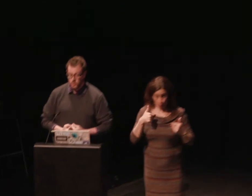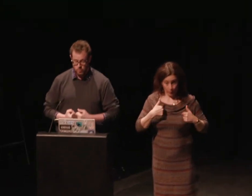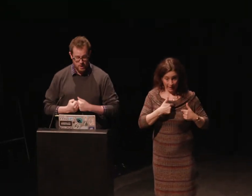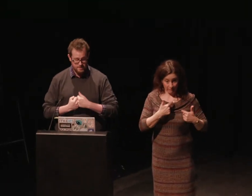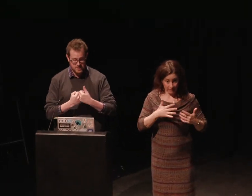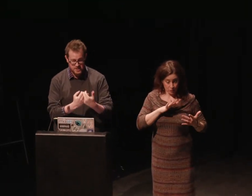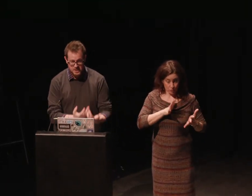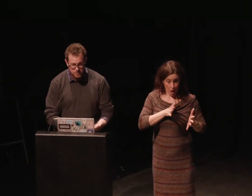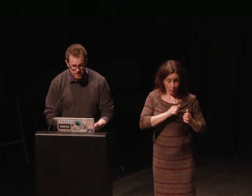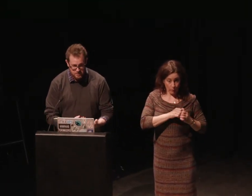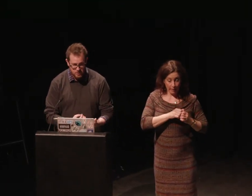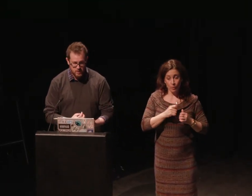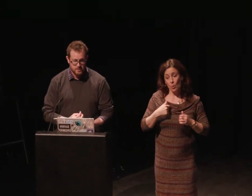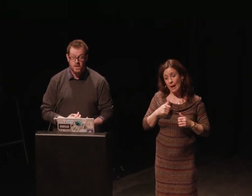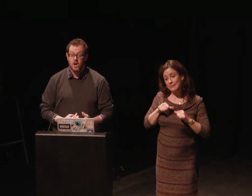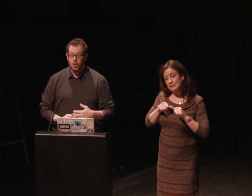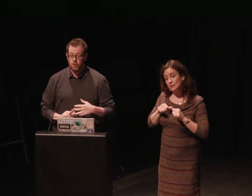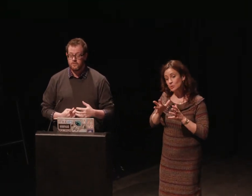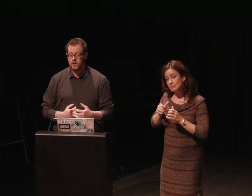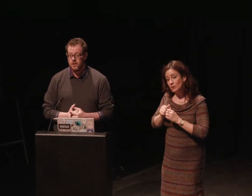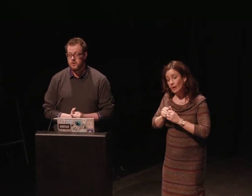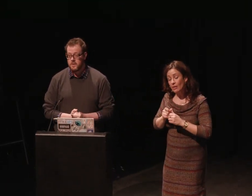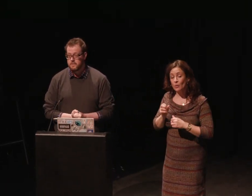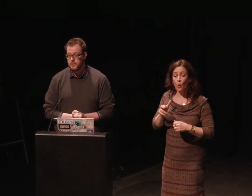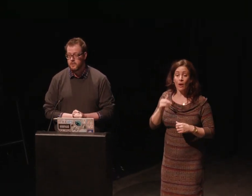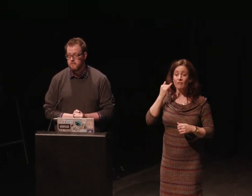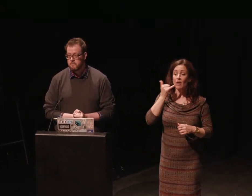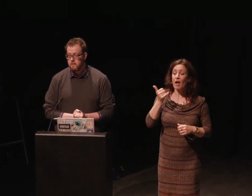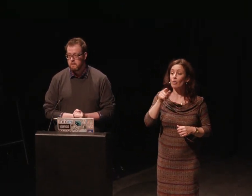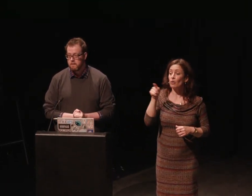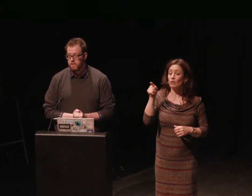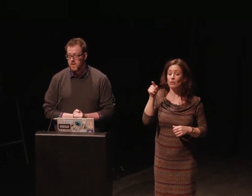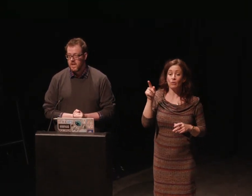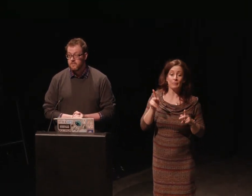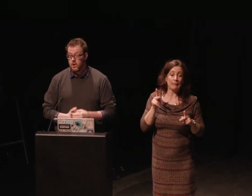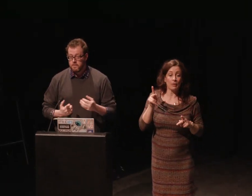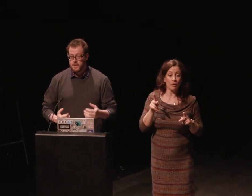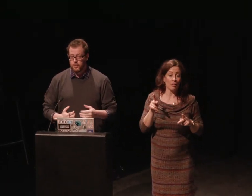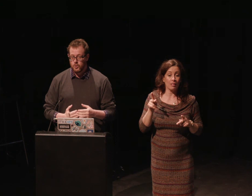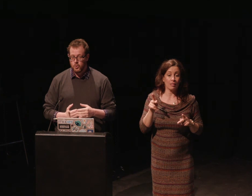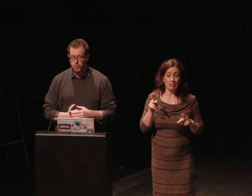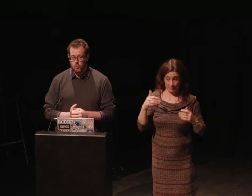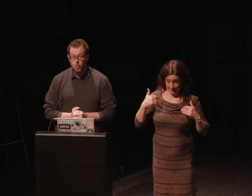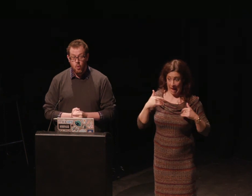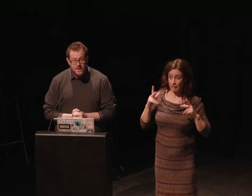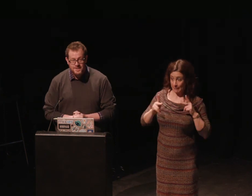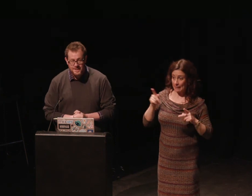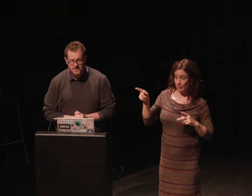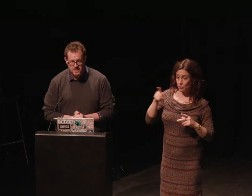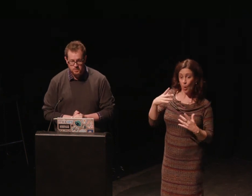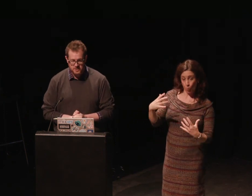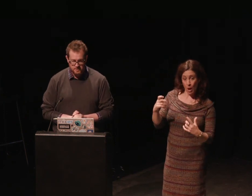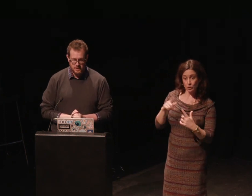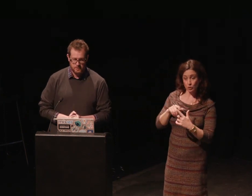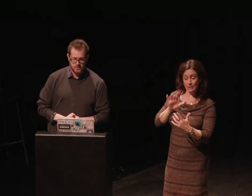who I'm continuing to speak with, or if there are other people. If there are people who want to get in touch with developers.